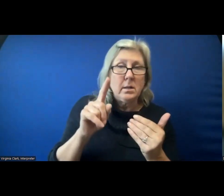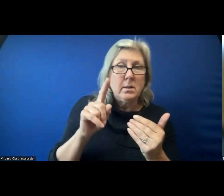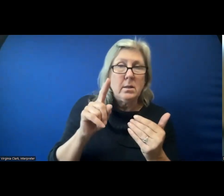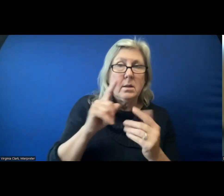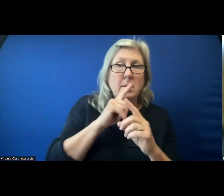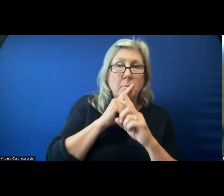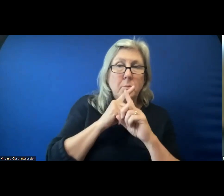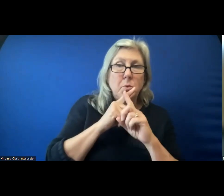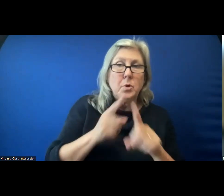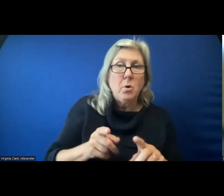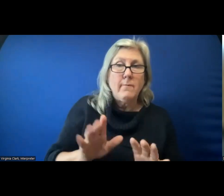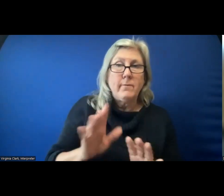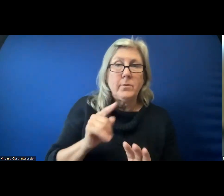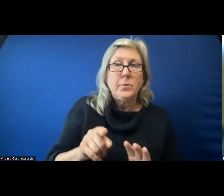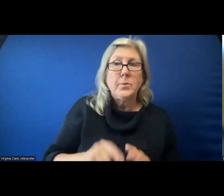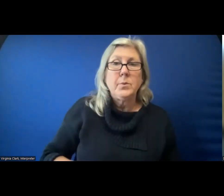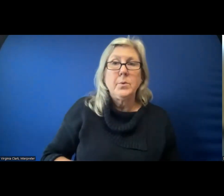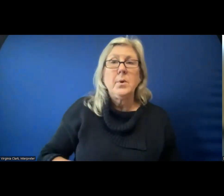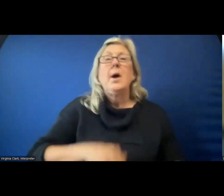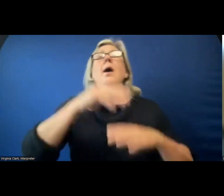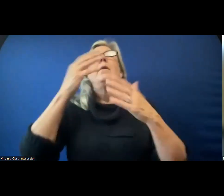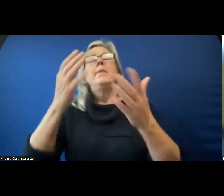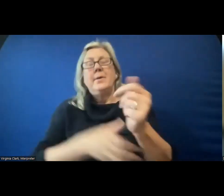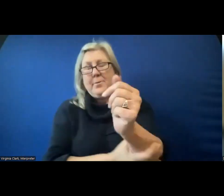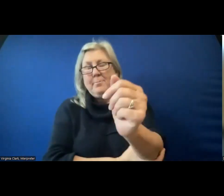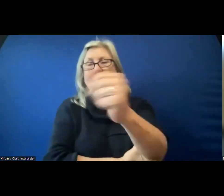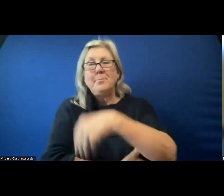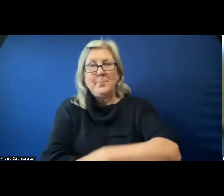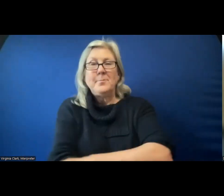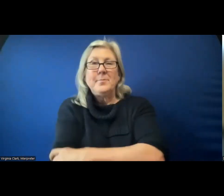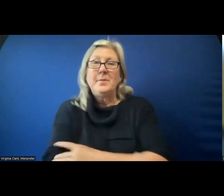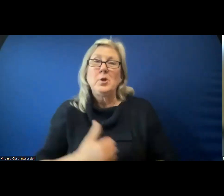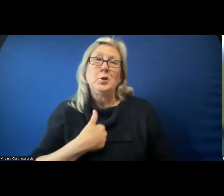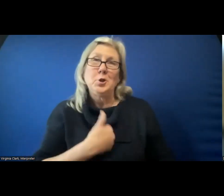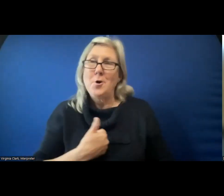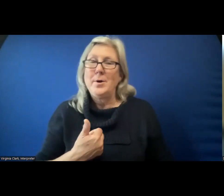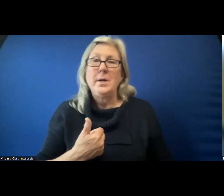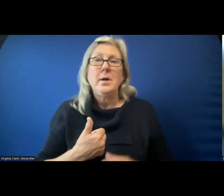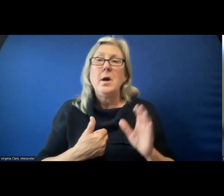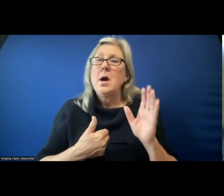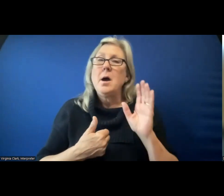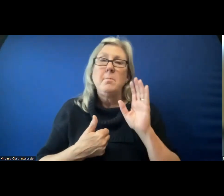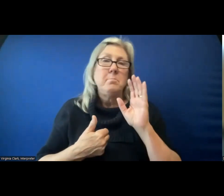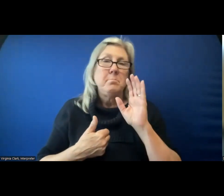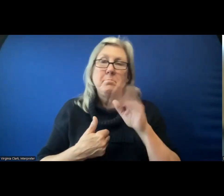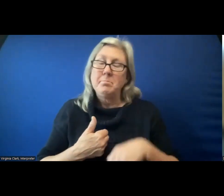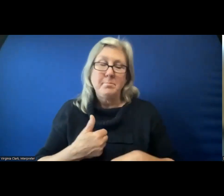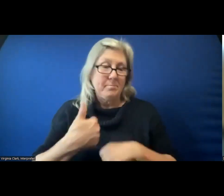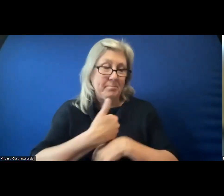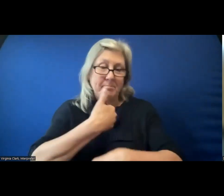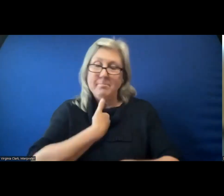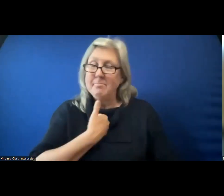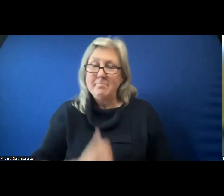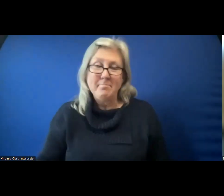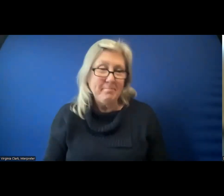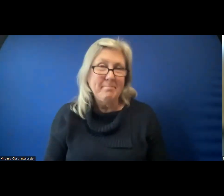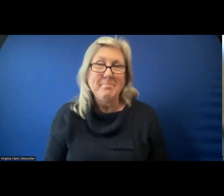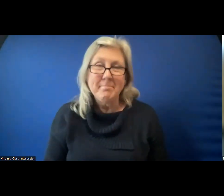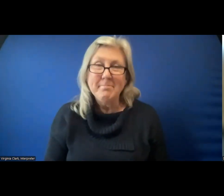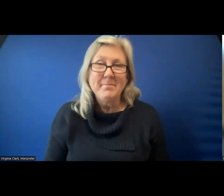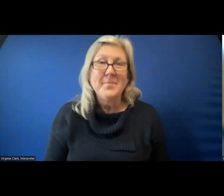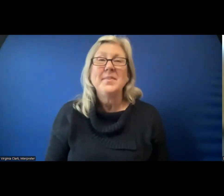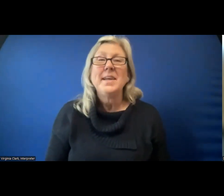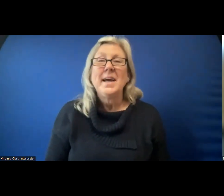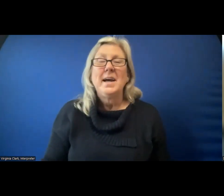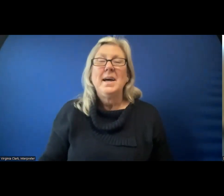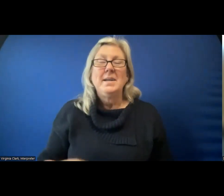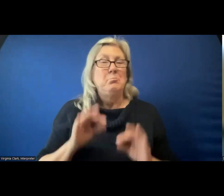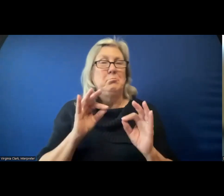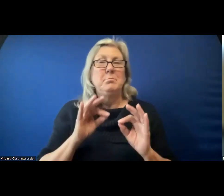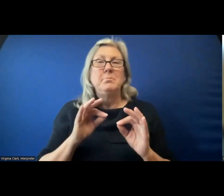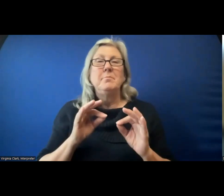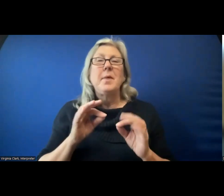Sorry about that. >> No, all on me. All on me. So I'll start,